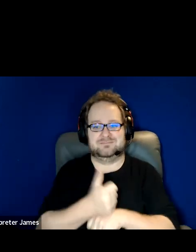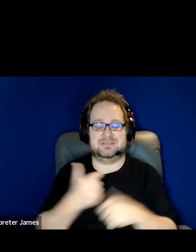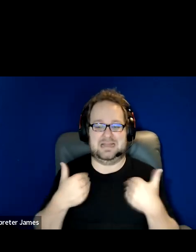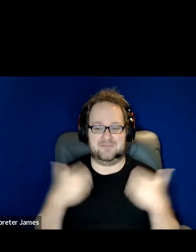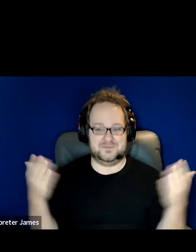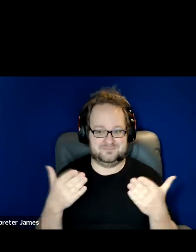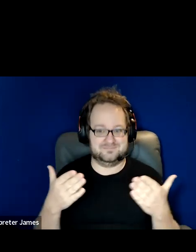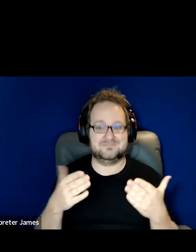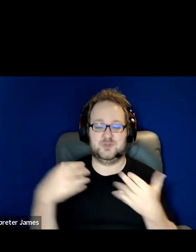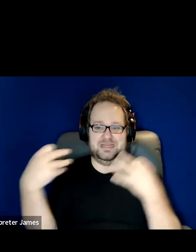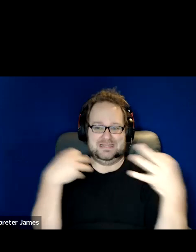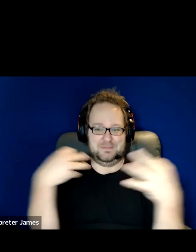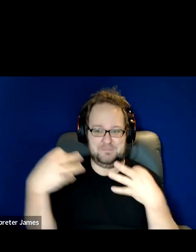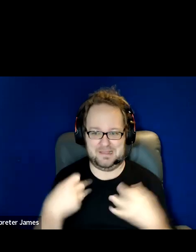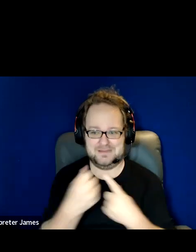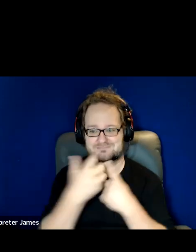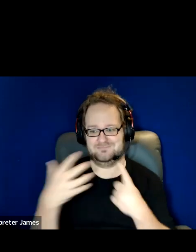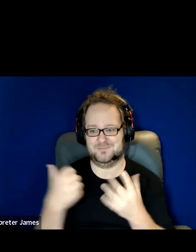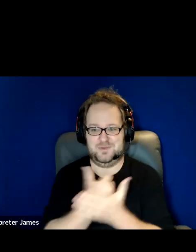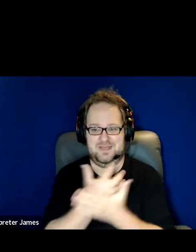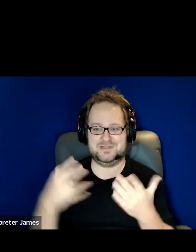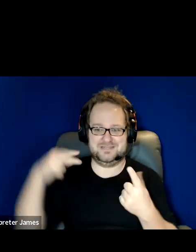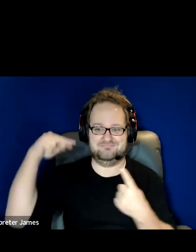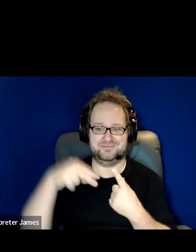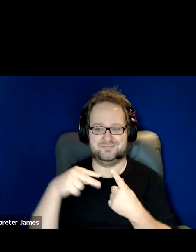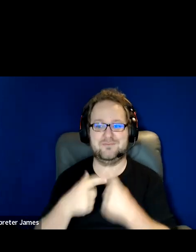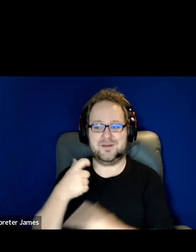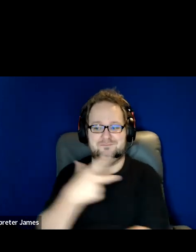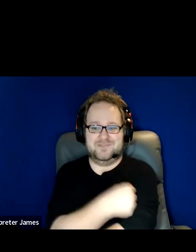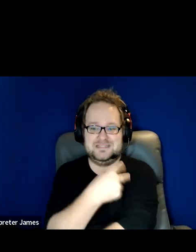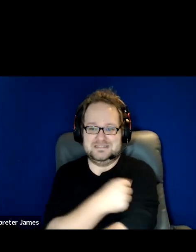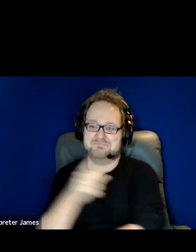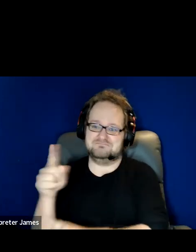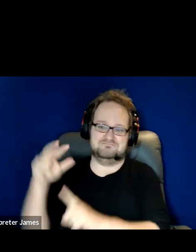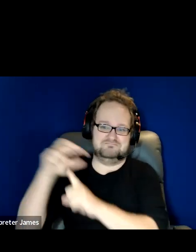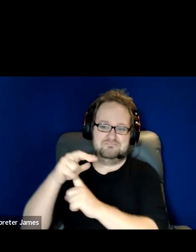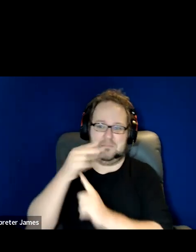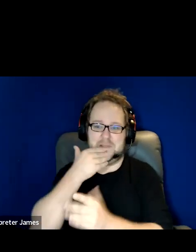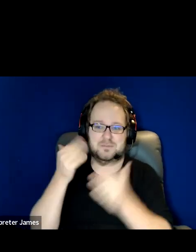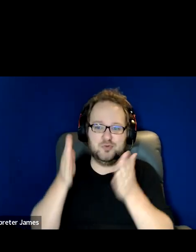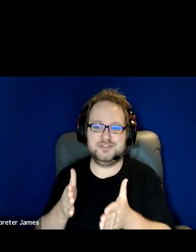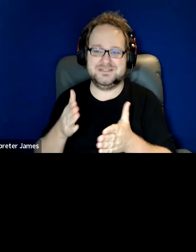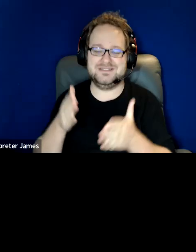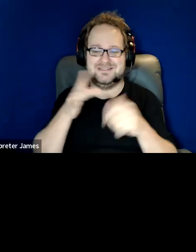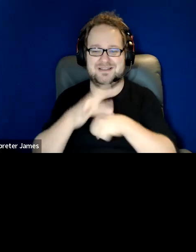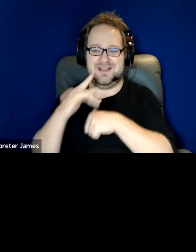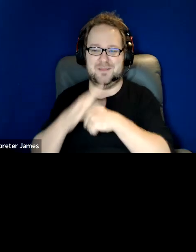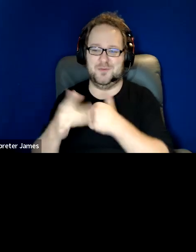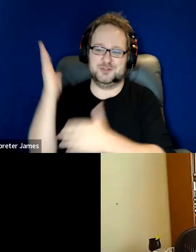walk us through where things stand with respect to vaccines as well as access. So I would like to turn things over to you.